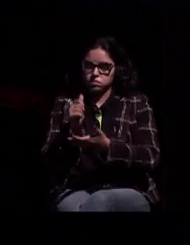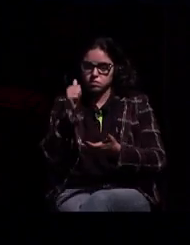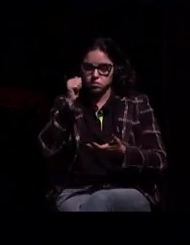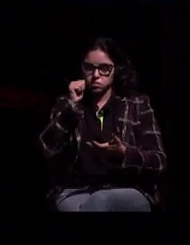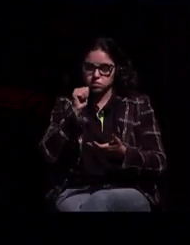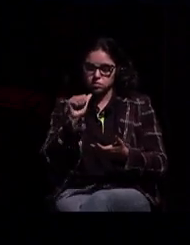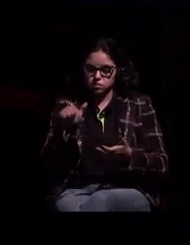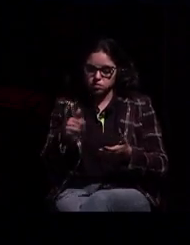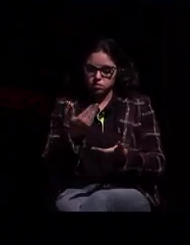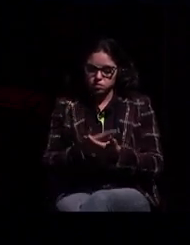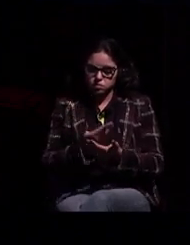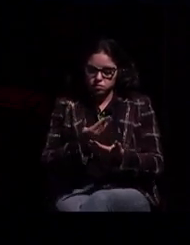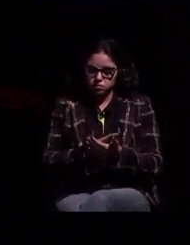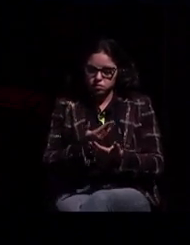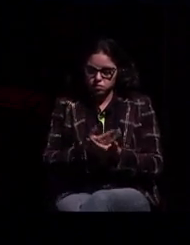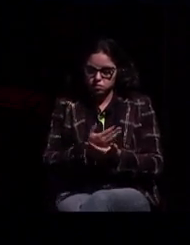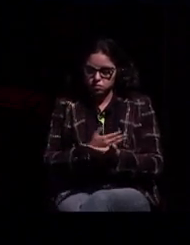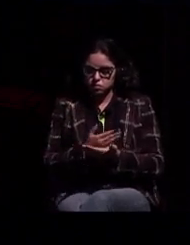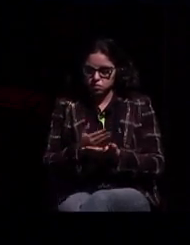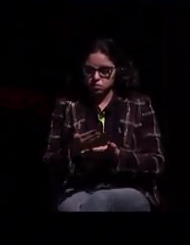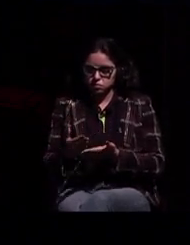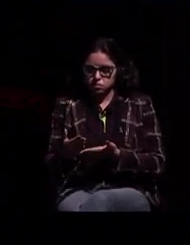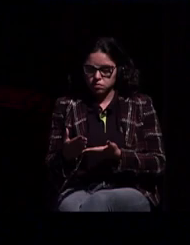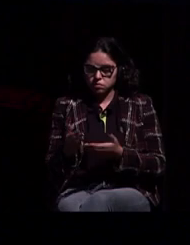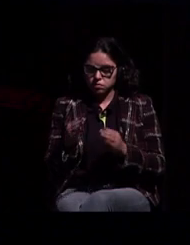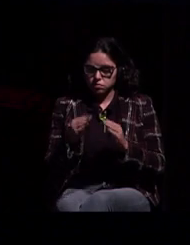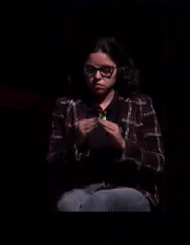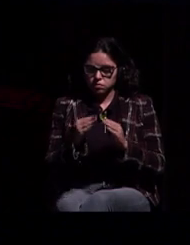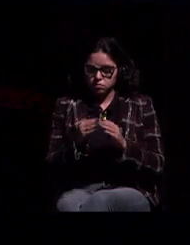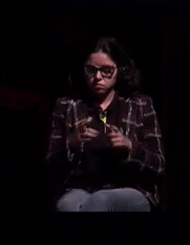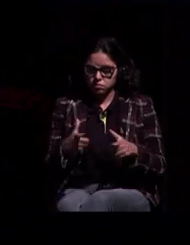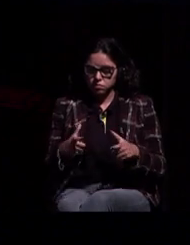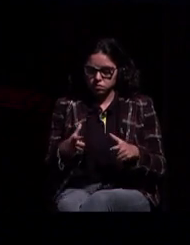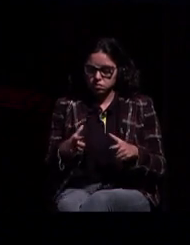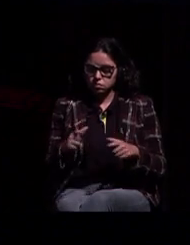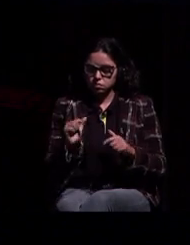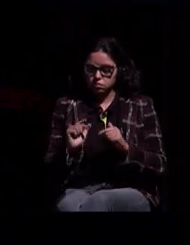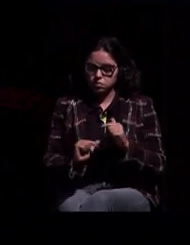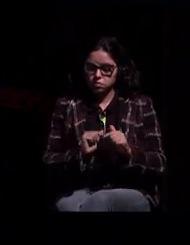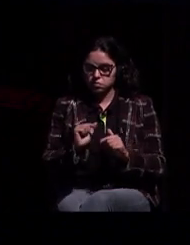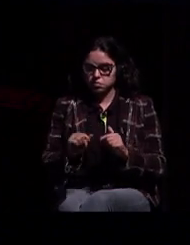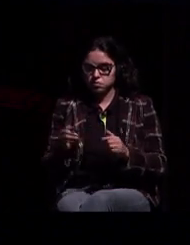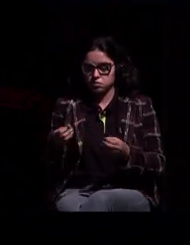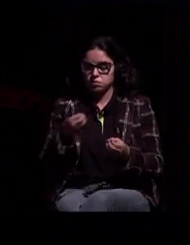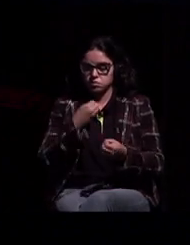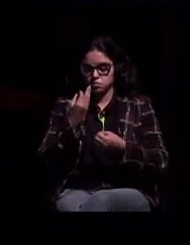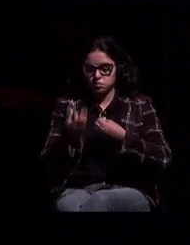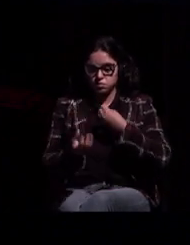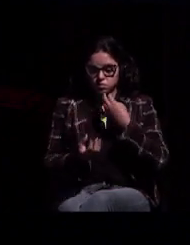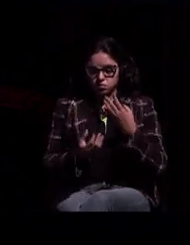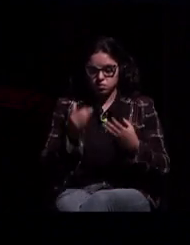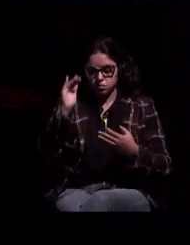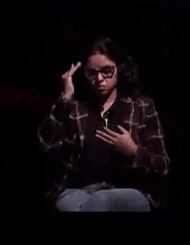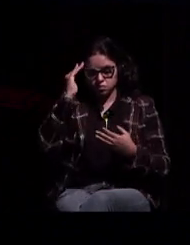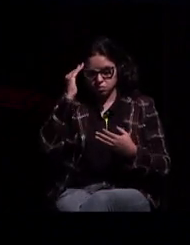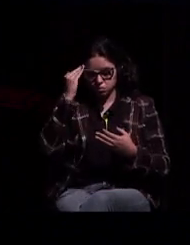in this fields of work. This gives us information and allows us to understand